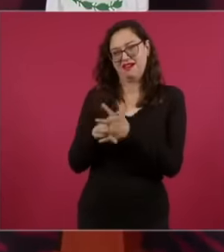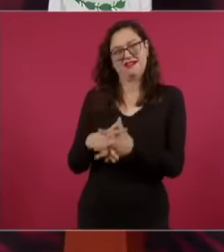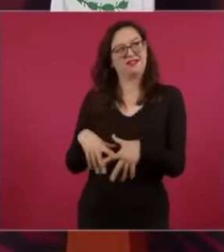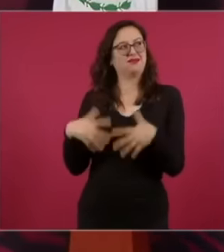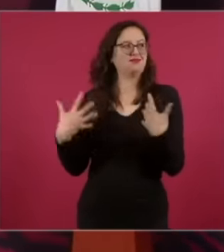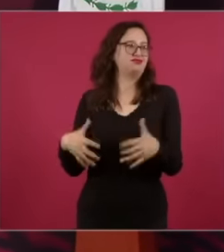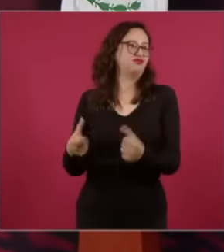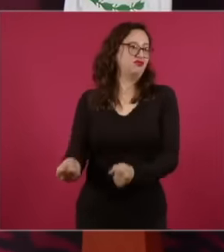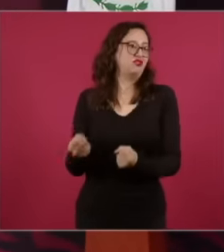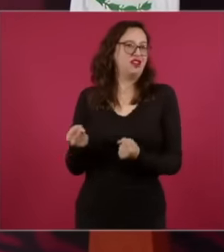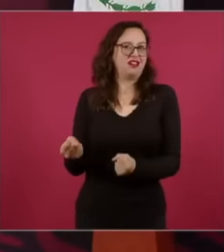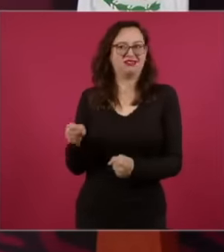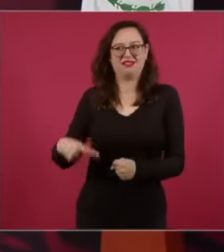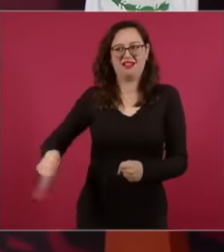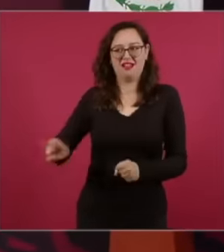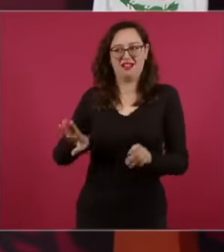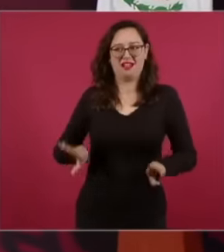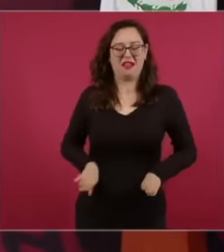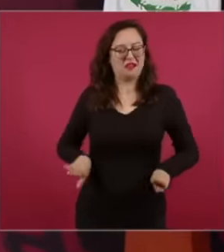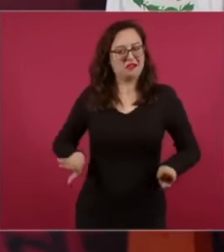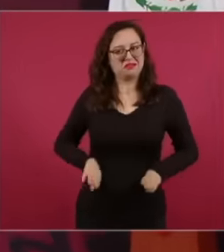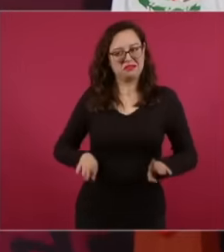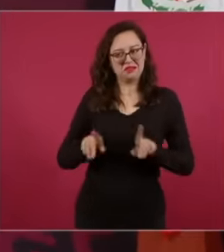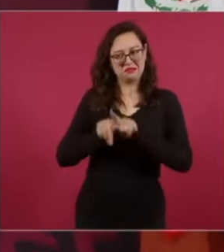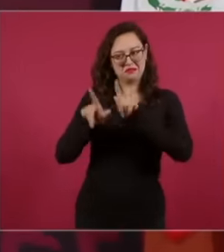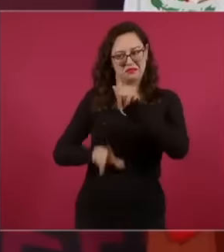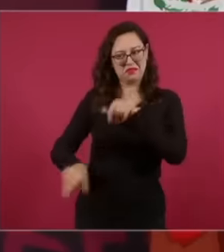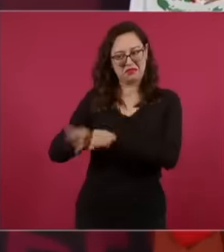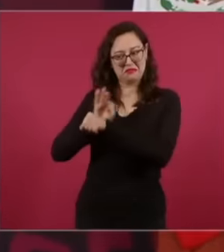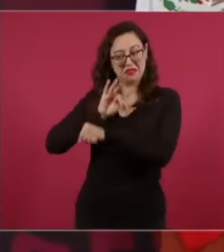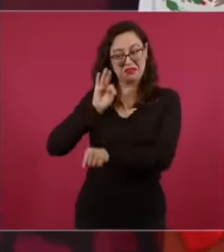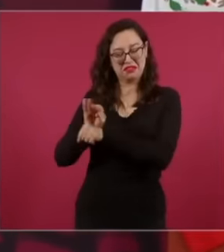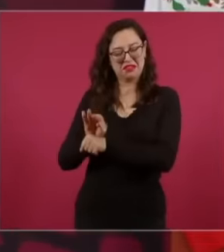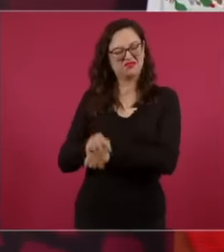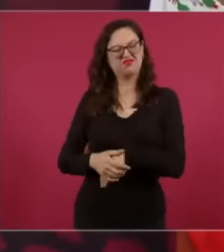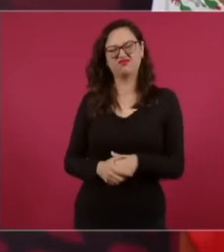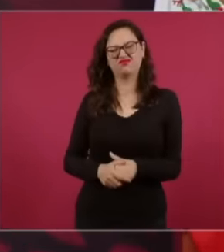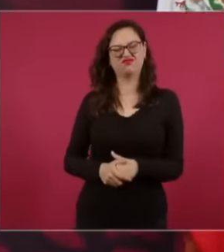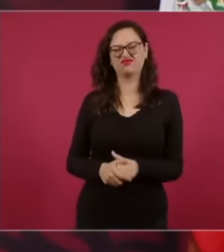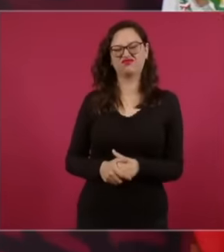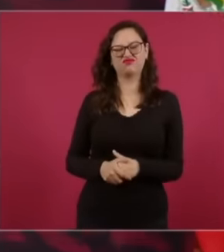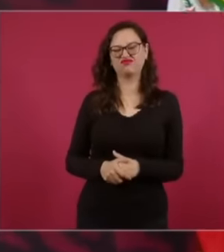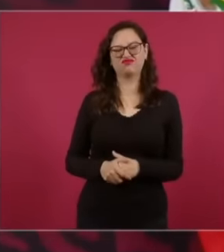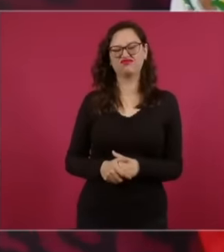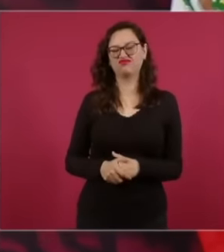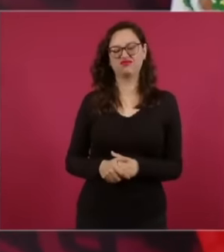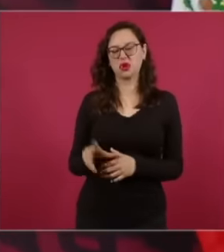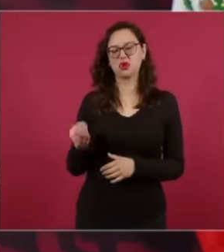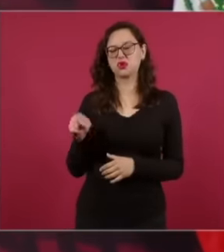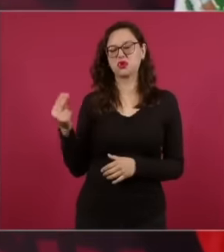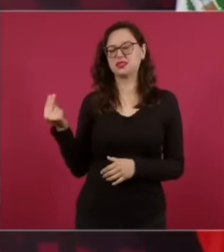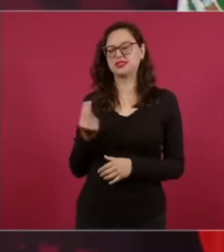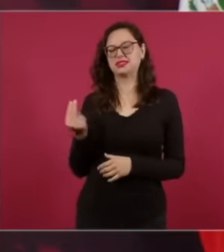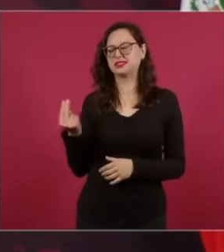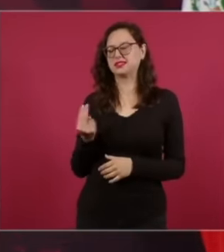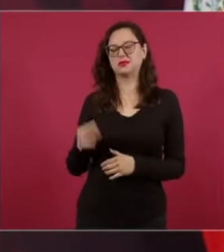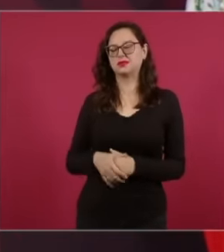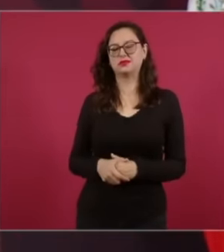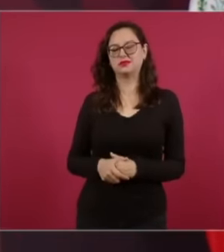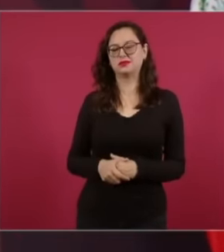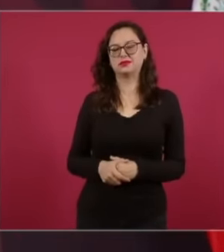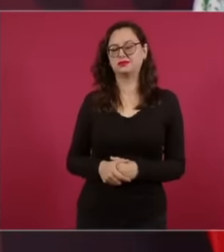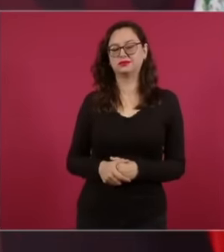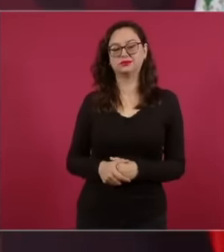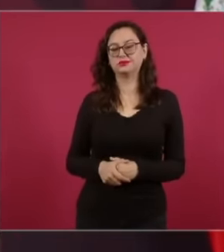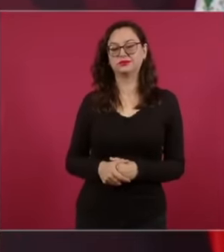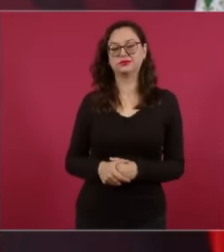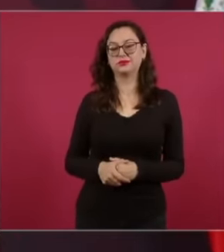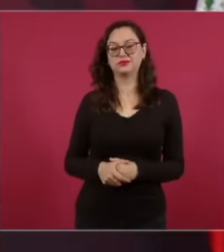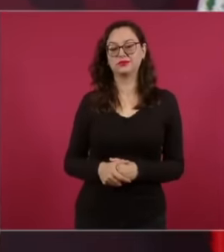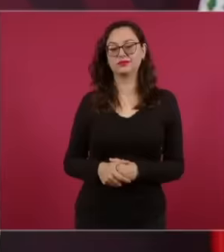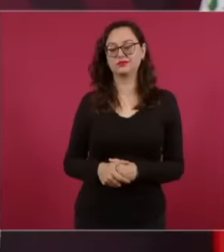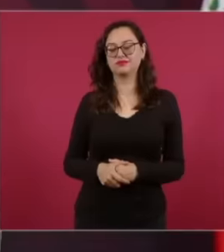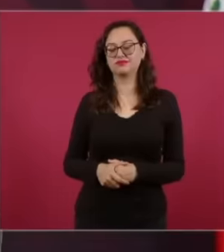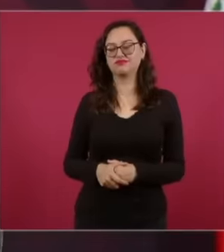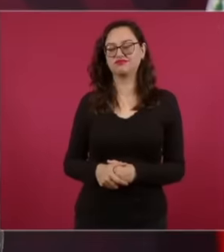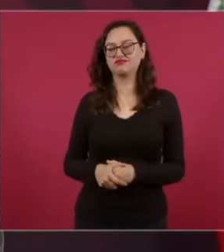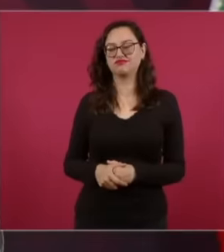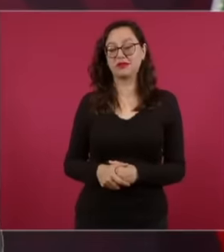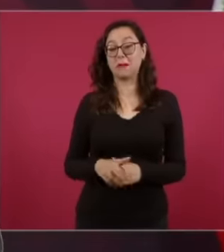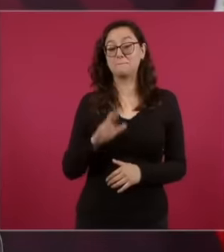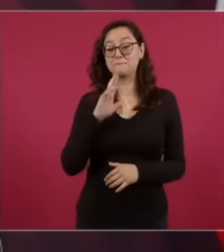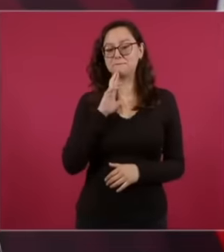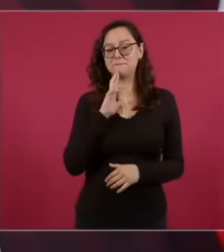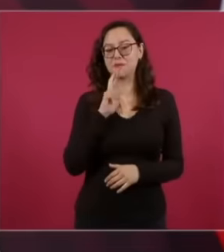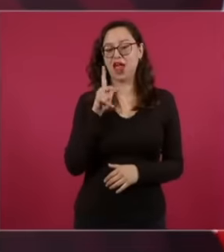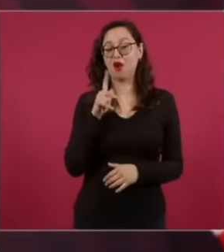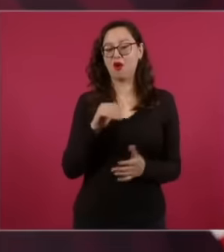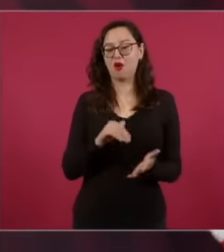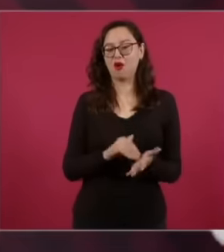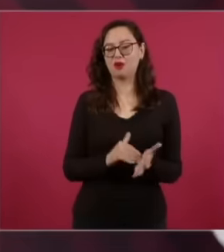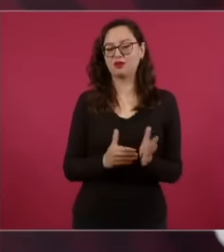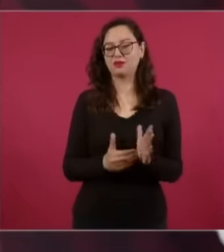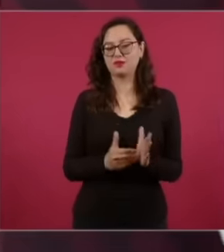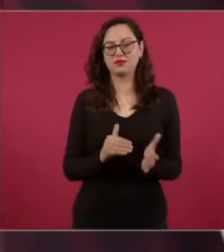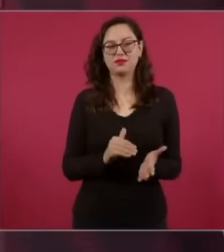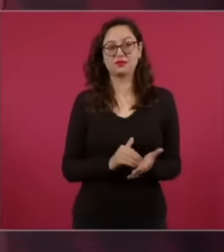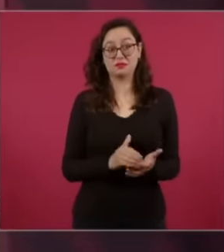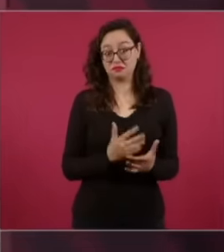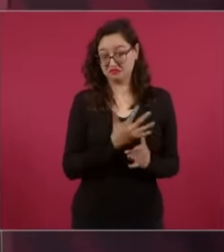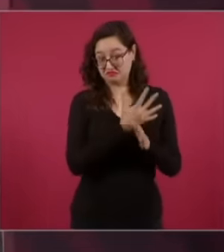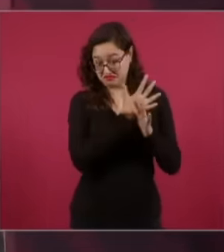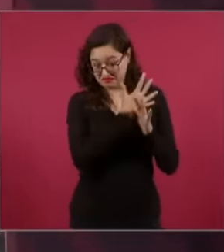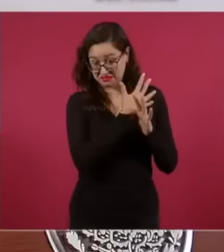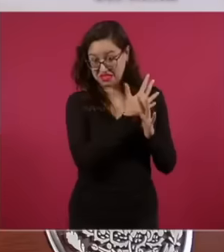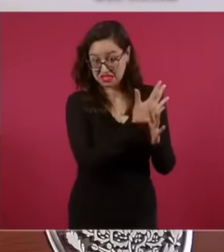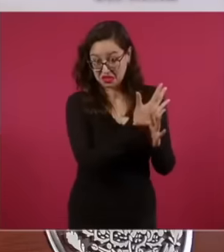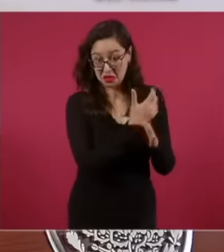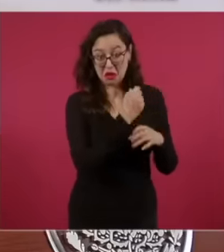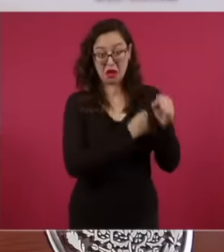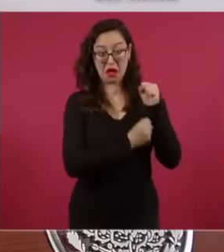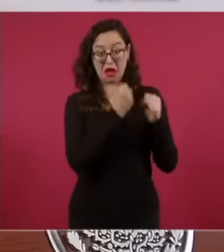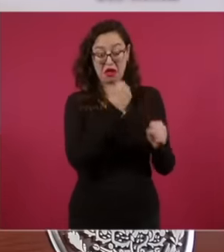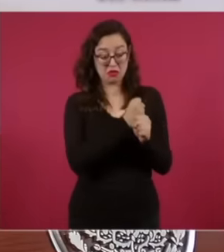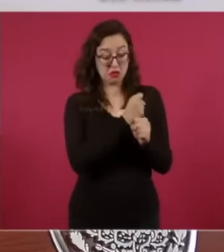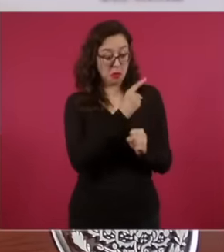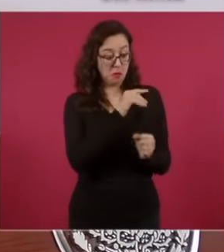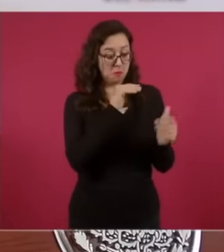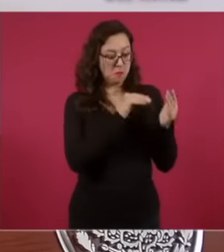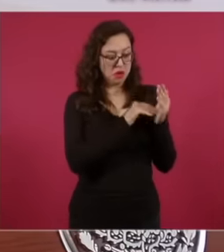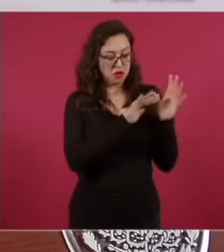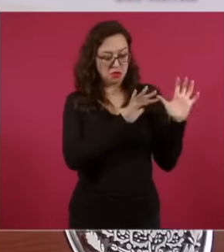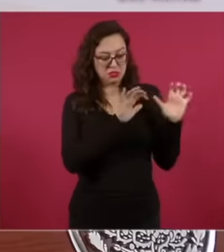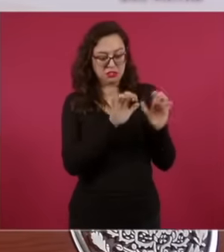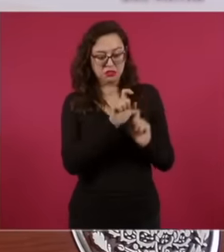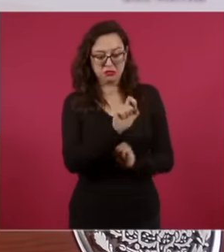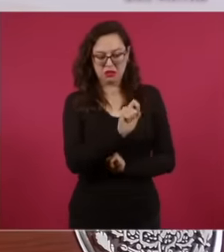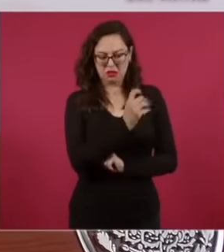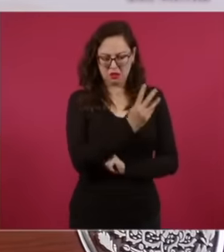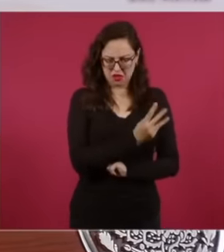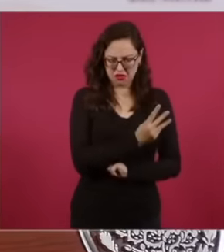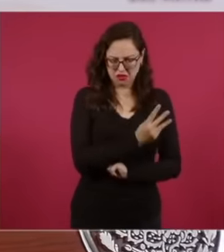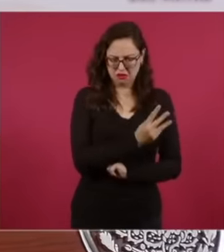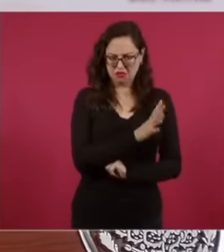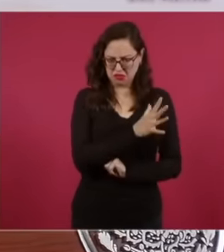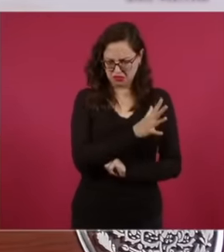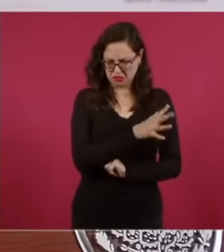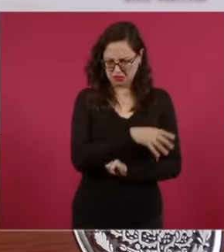war. What is it? the formula said the head of the department of state 1900 cu 24 said the